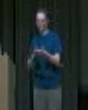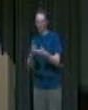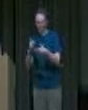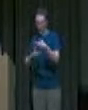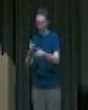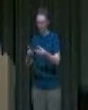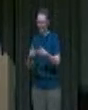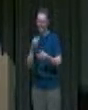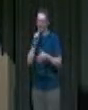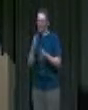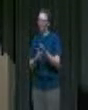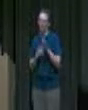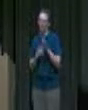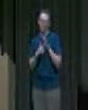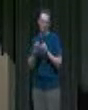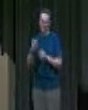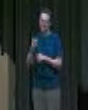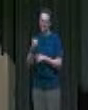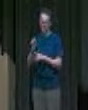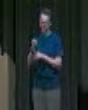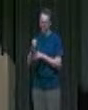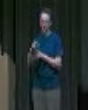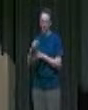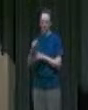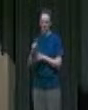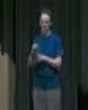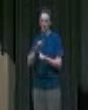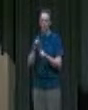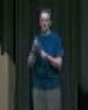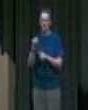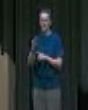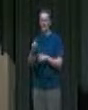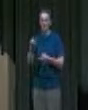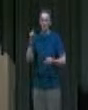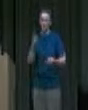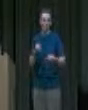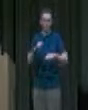that does not require siphons so when the dam is down low enough we will not need